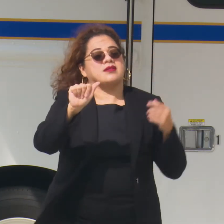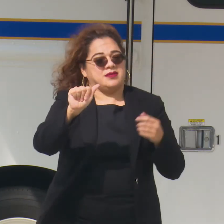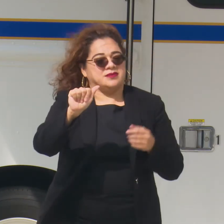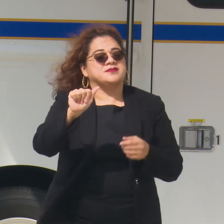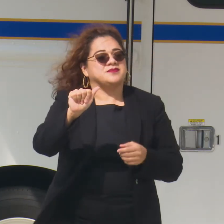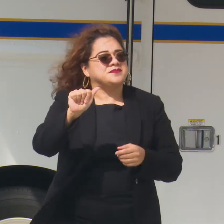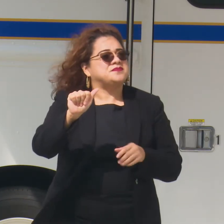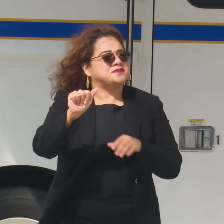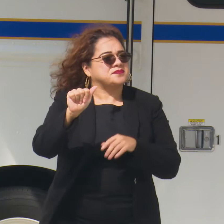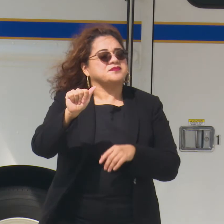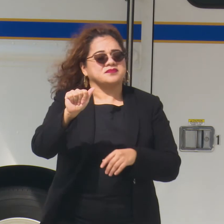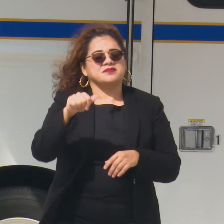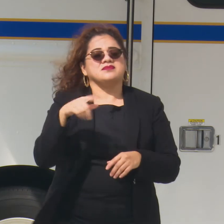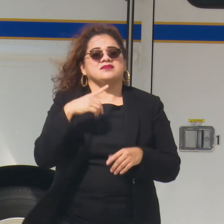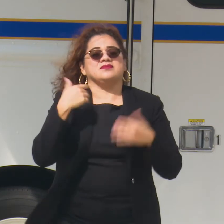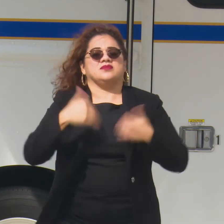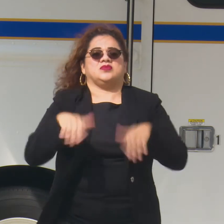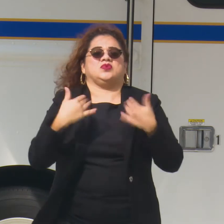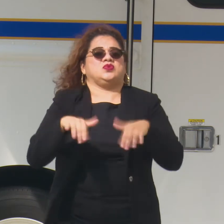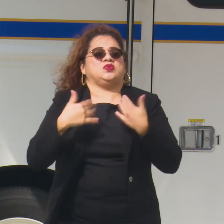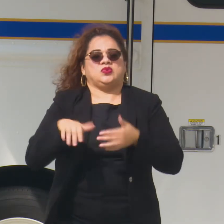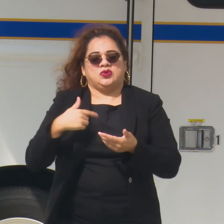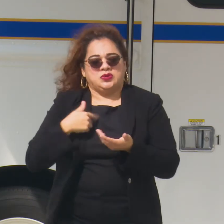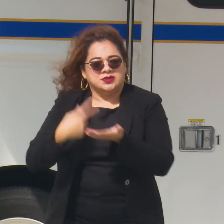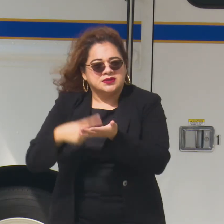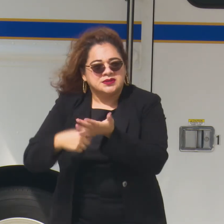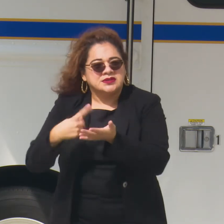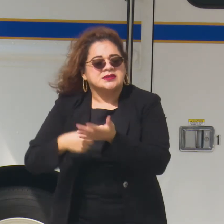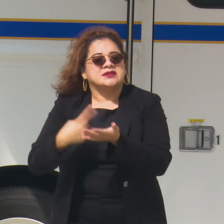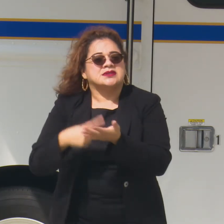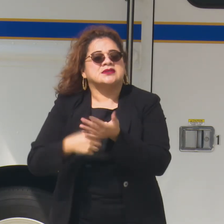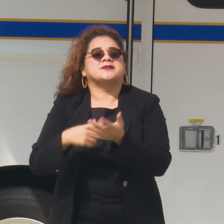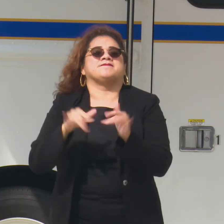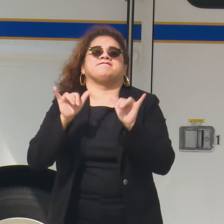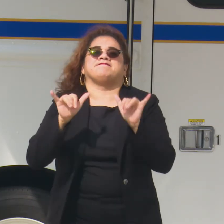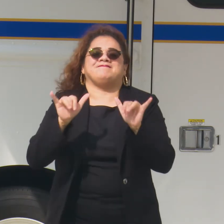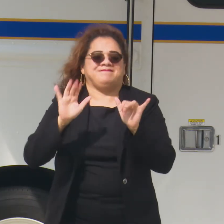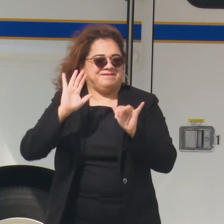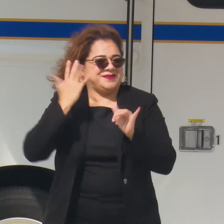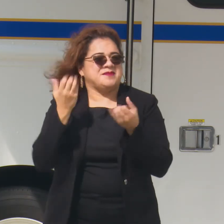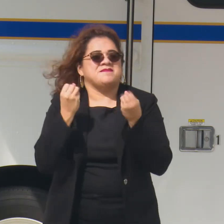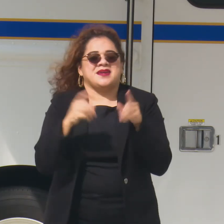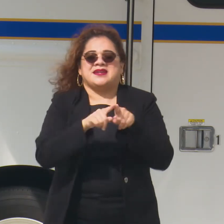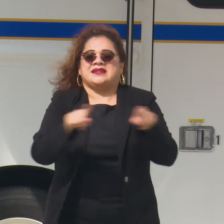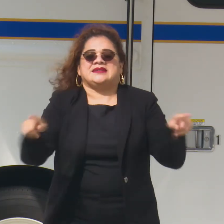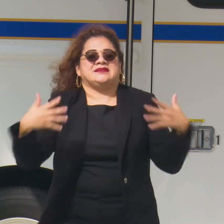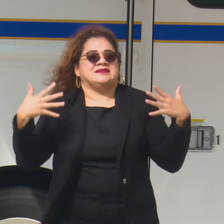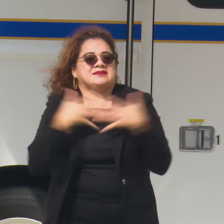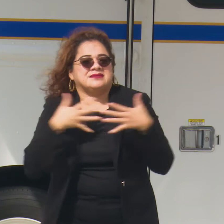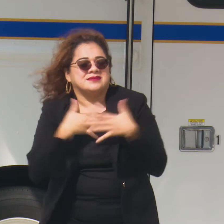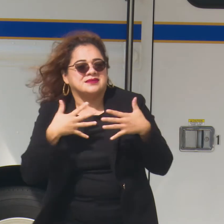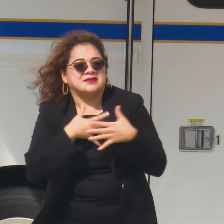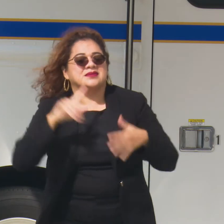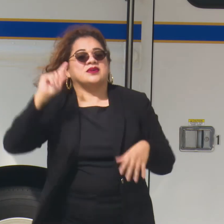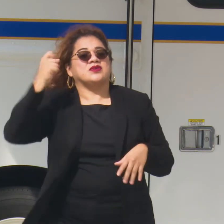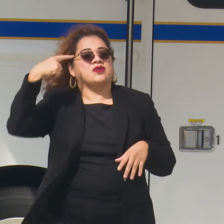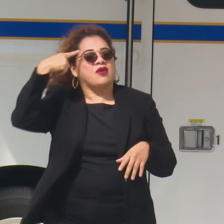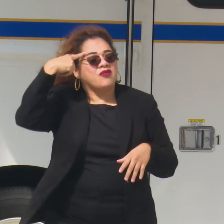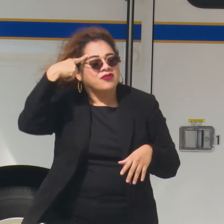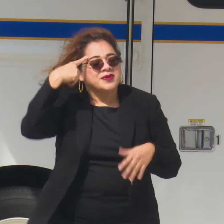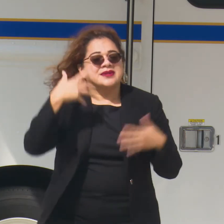are incredibly fearful of the government, the medical response, and what's also incredibly